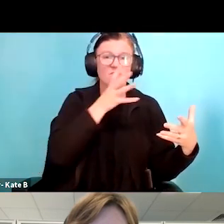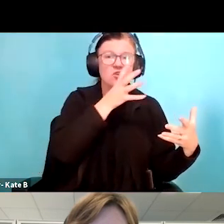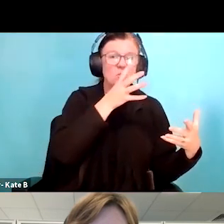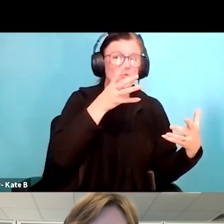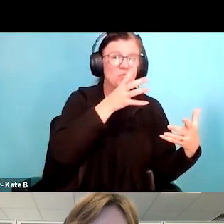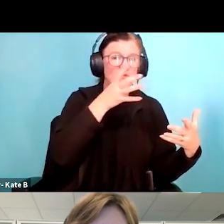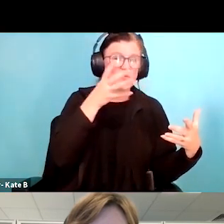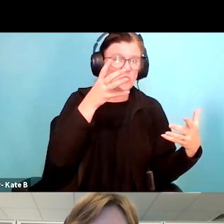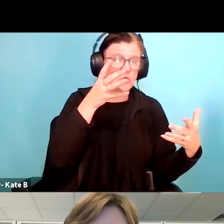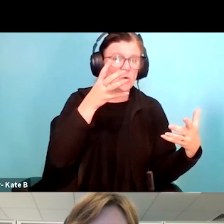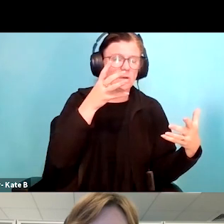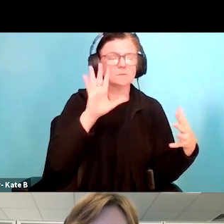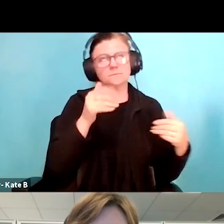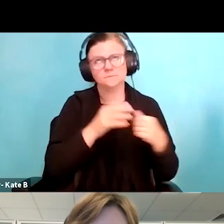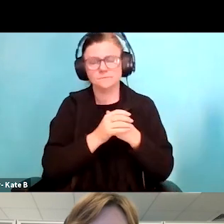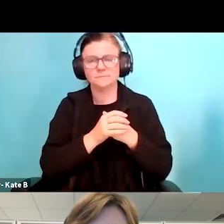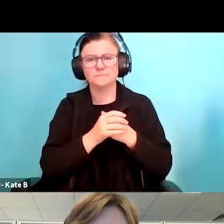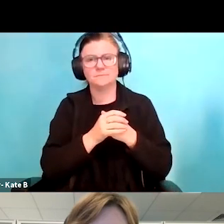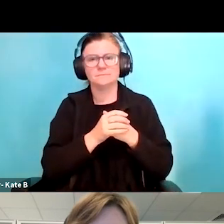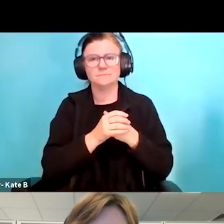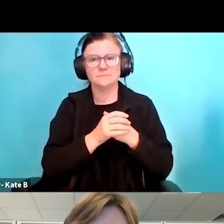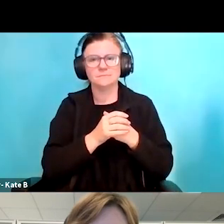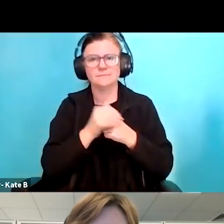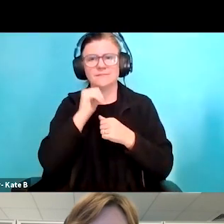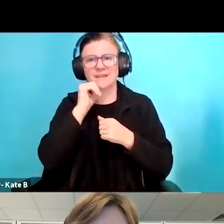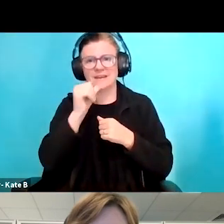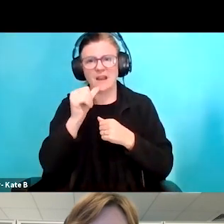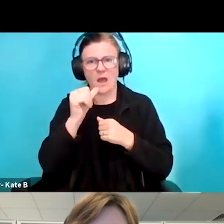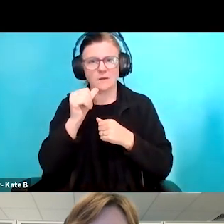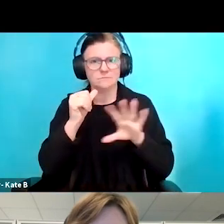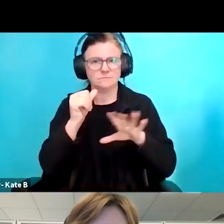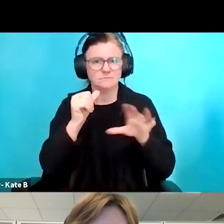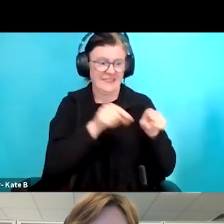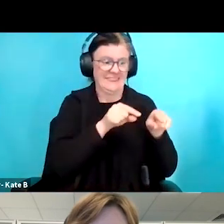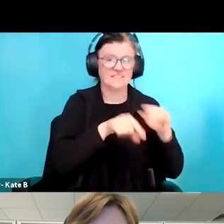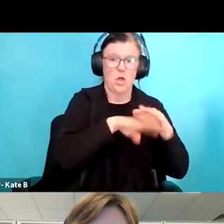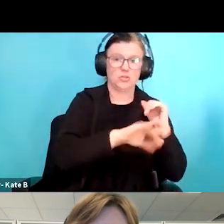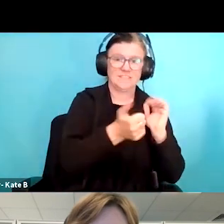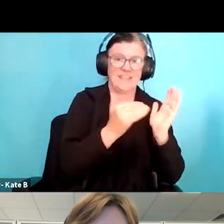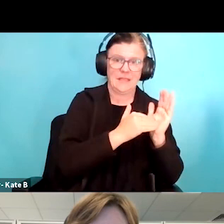independently like non-core, non-core counties those have a very hard time getting aggregated up